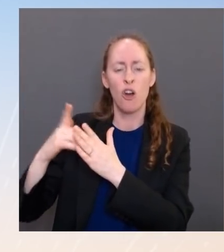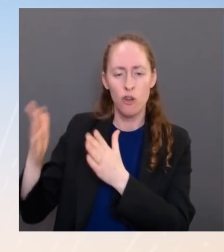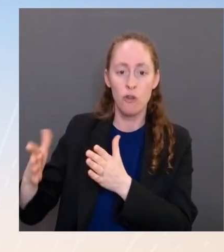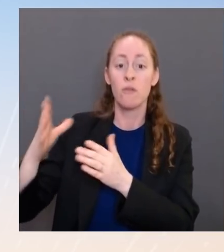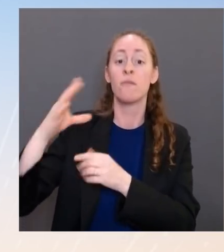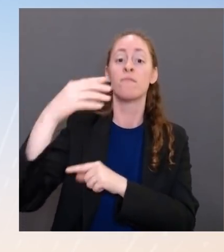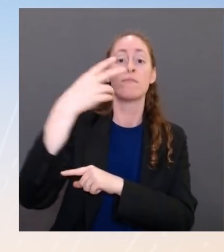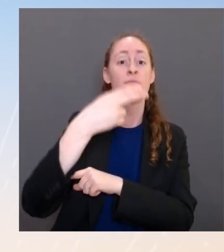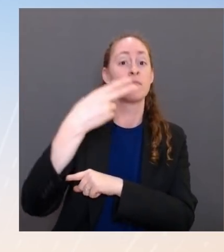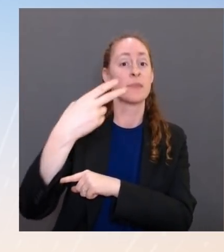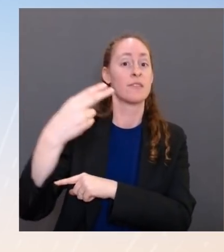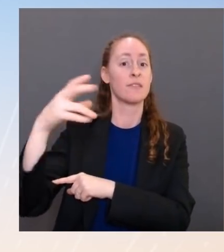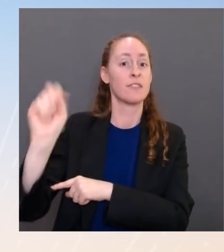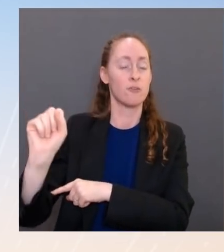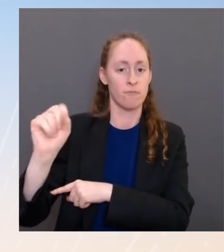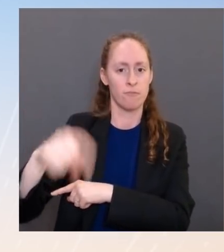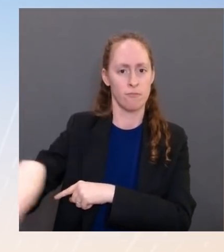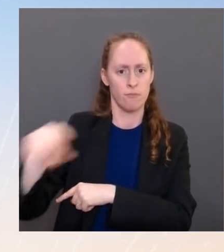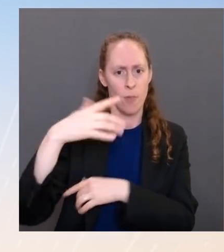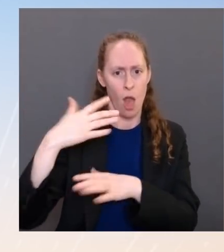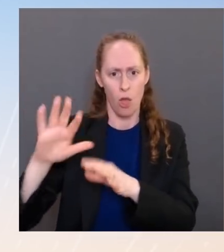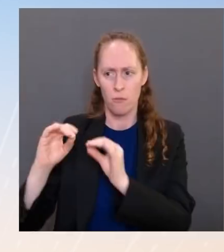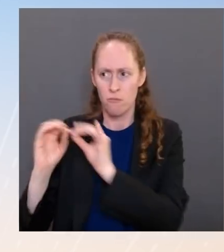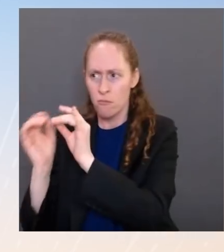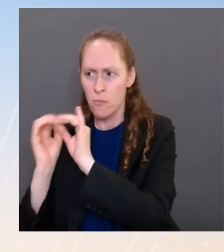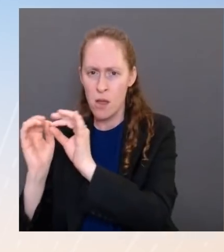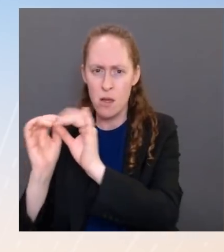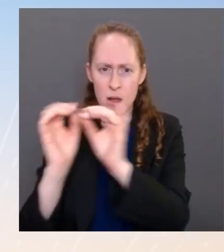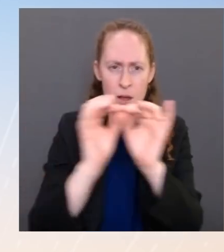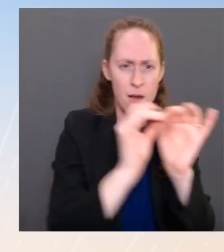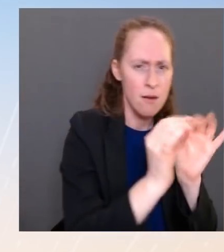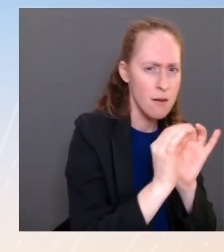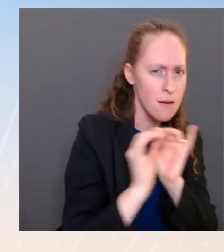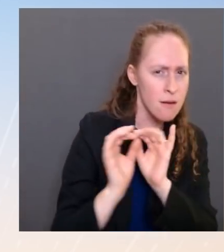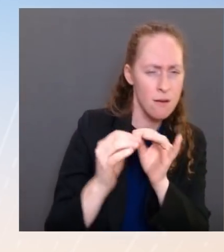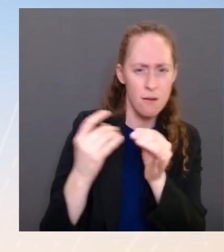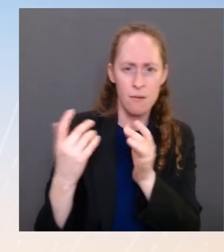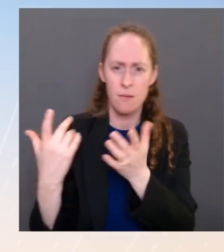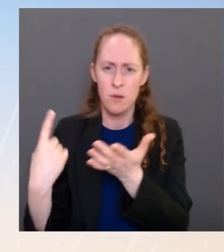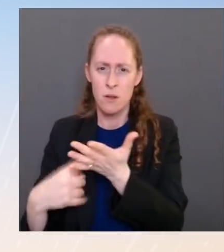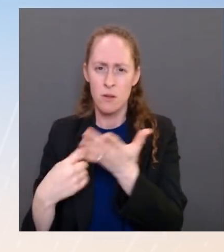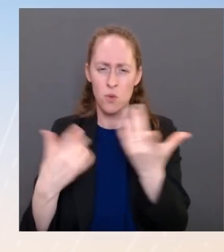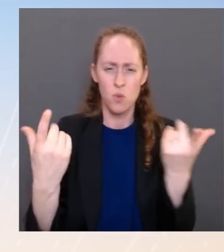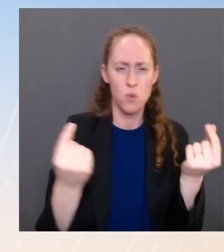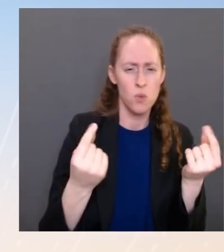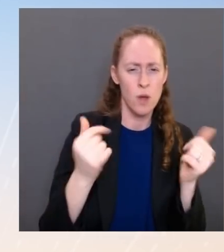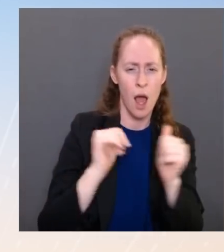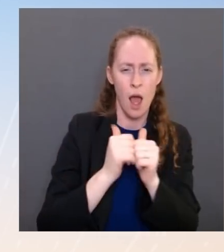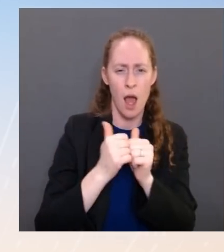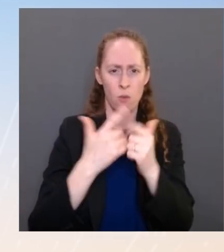to discuss what we should prepare to do to protect women's basic fundamental rights that have been the law of the land for 50 years.